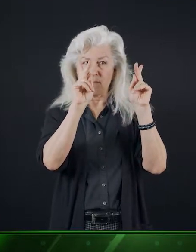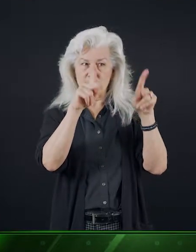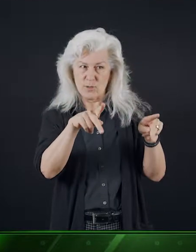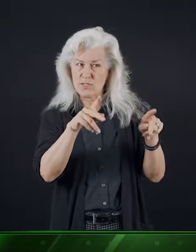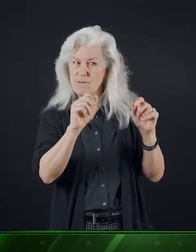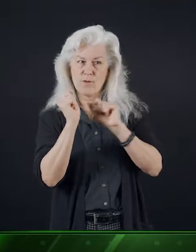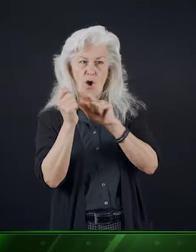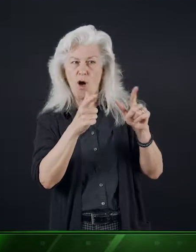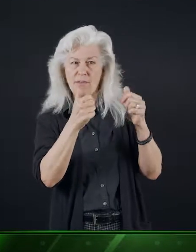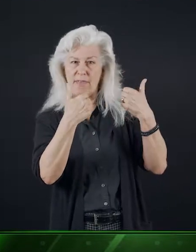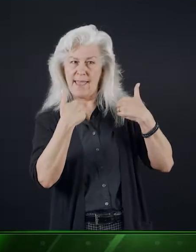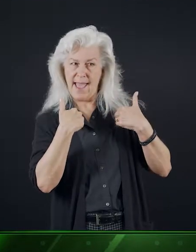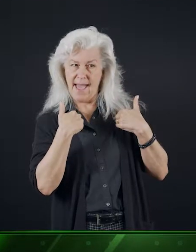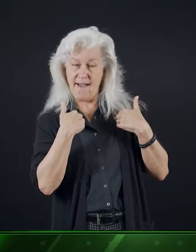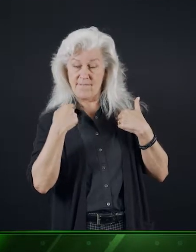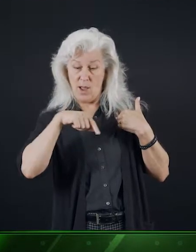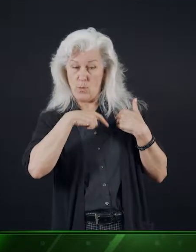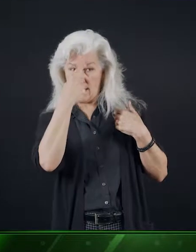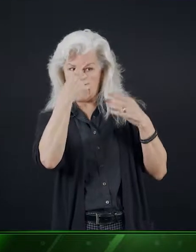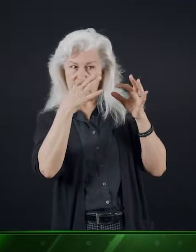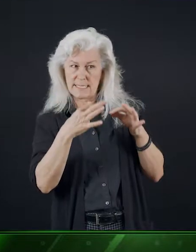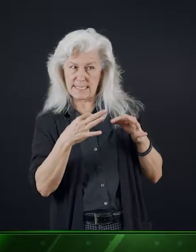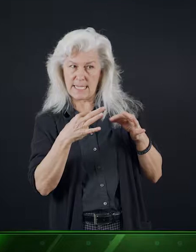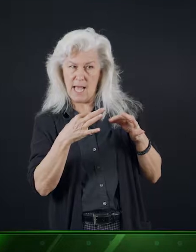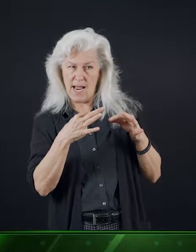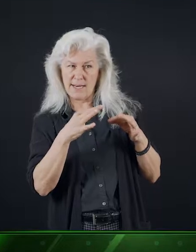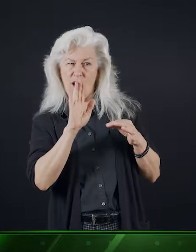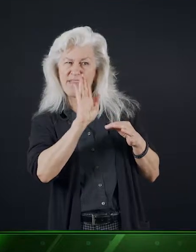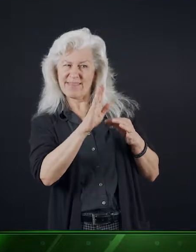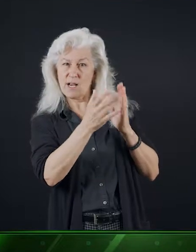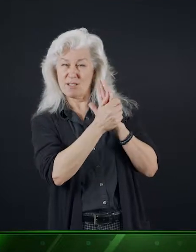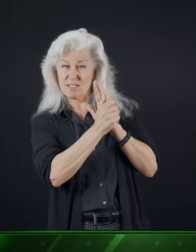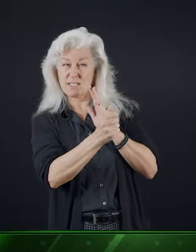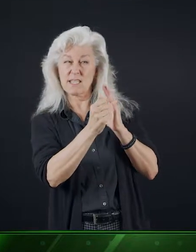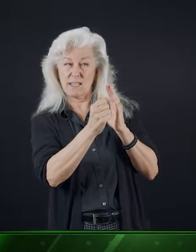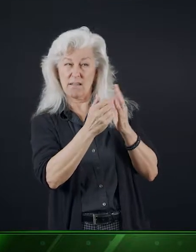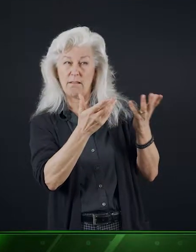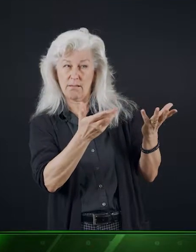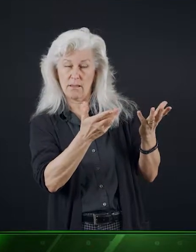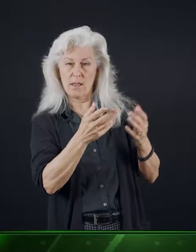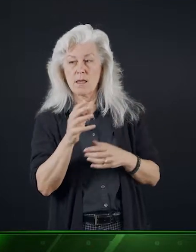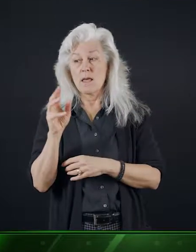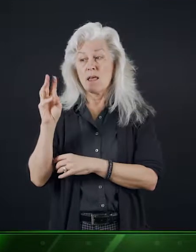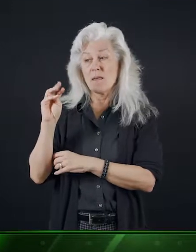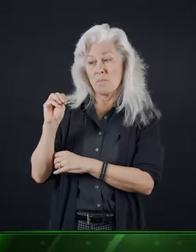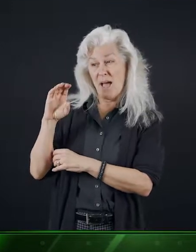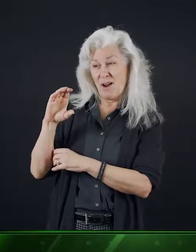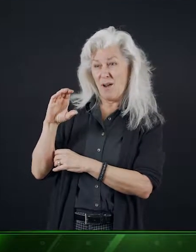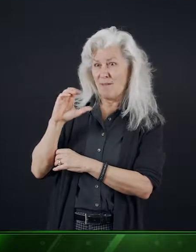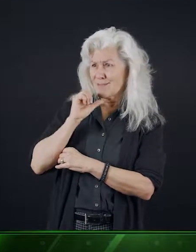and make decisions based on absolute skill. The Minecraft thing was, it was unexpected.